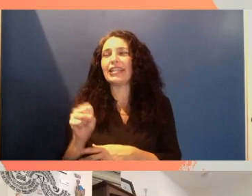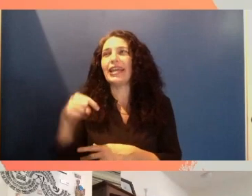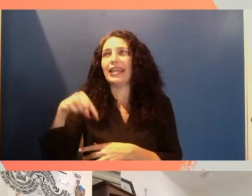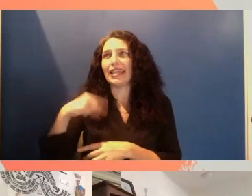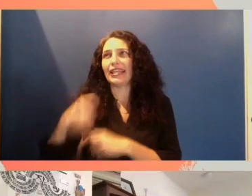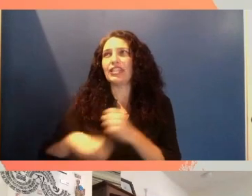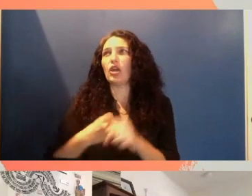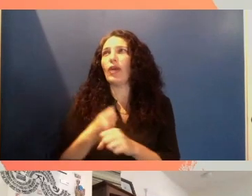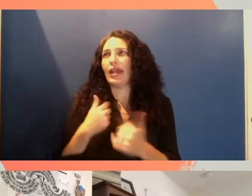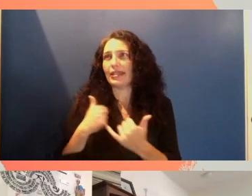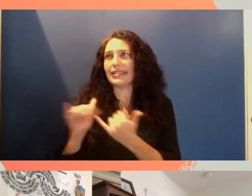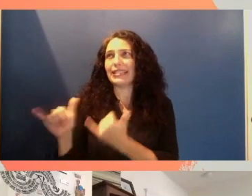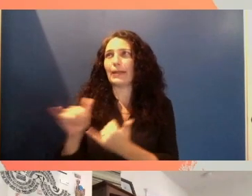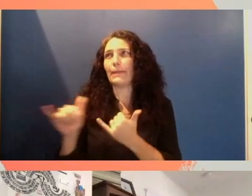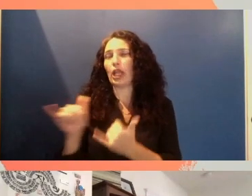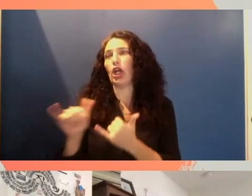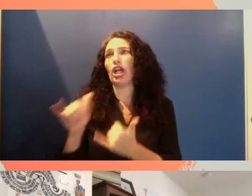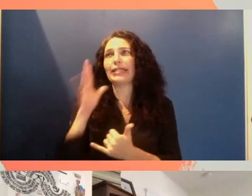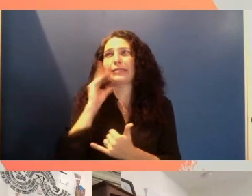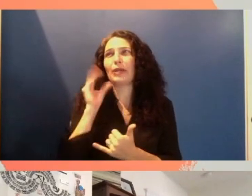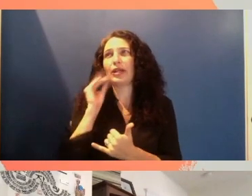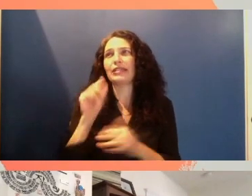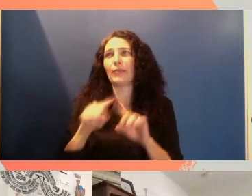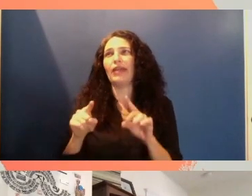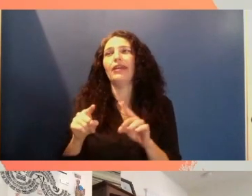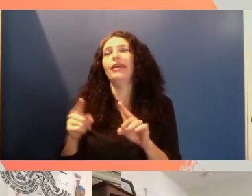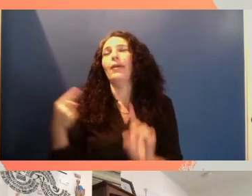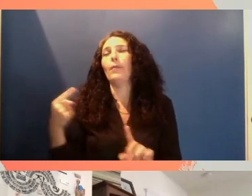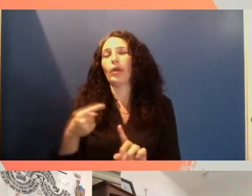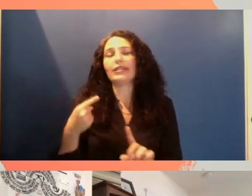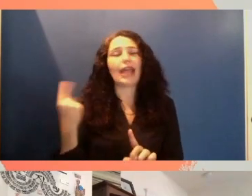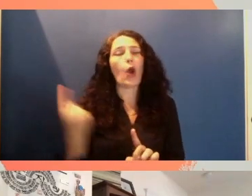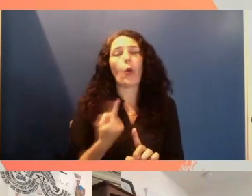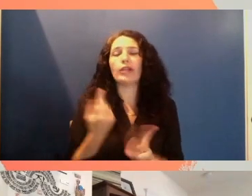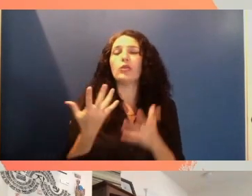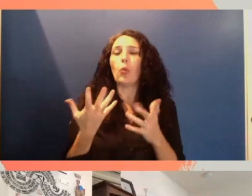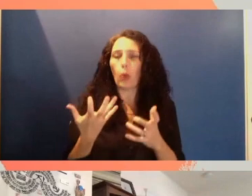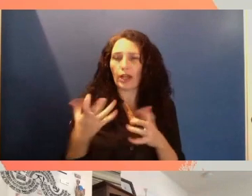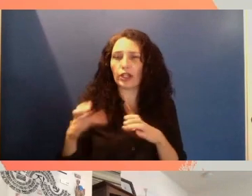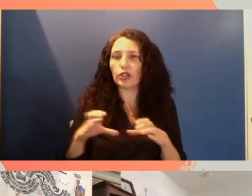And that's always, how I was trained. I mean, I was mentored by people who did that